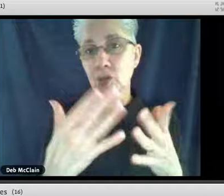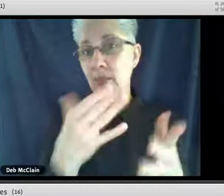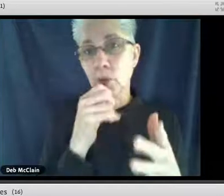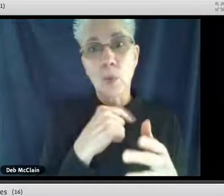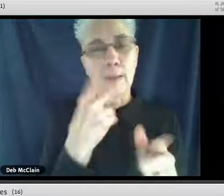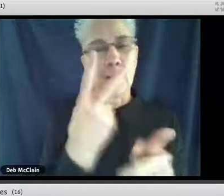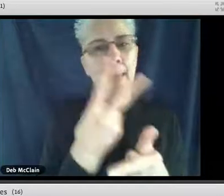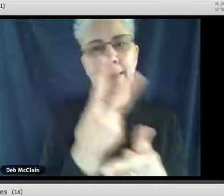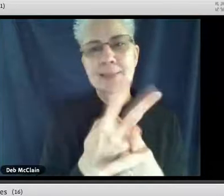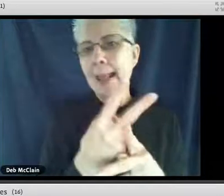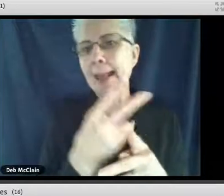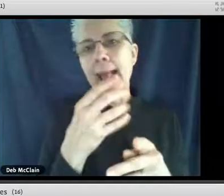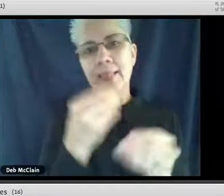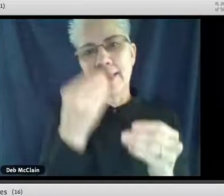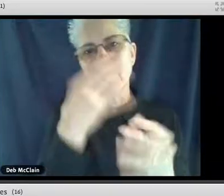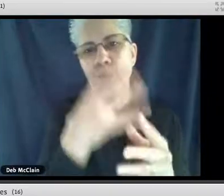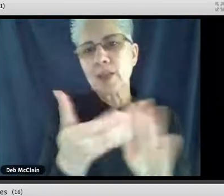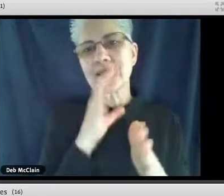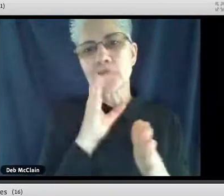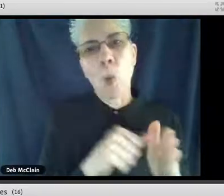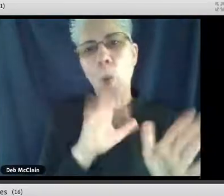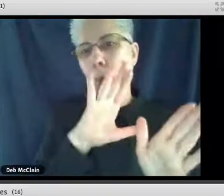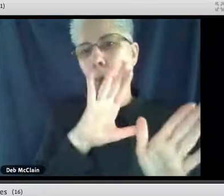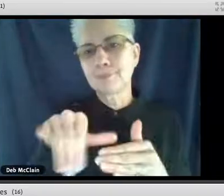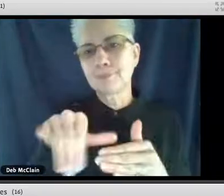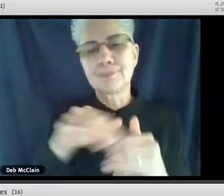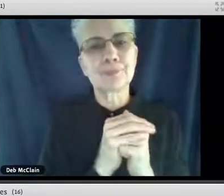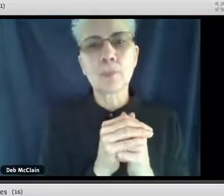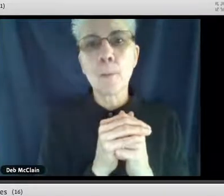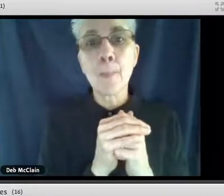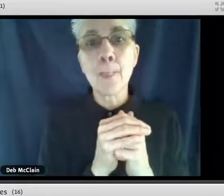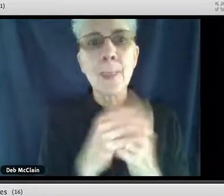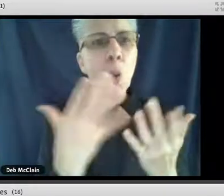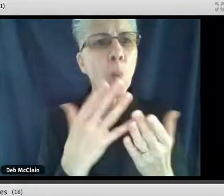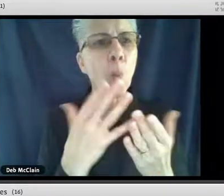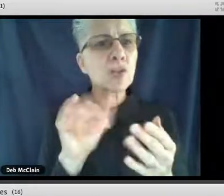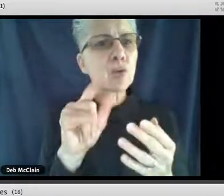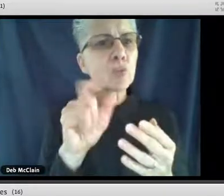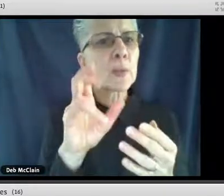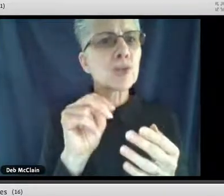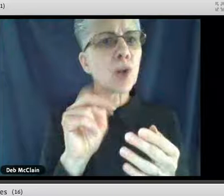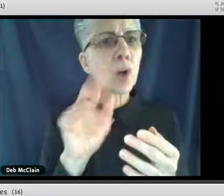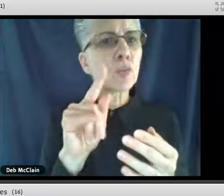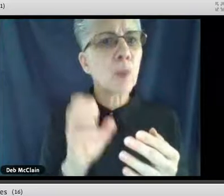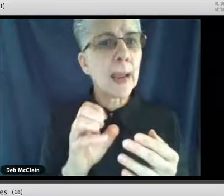and the information is going to go old. What is your return rate? Google will tell you that.